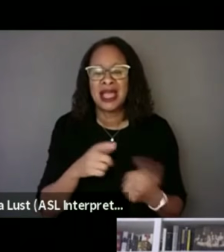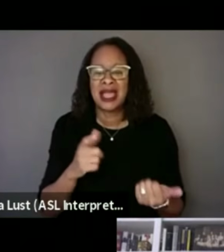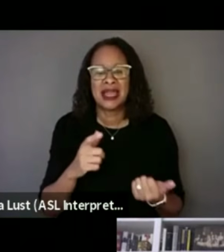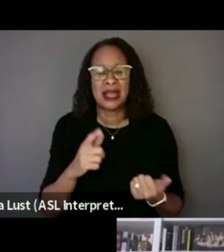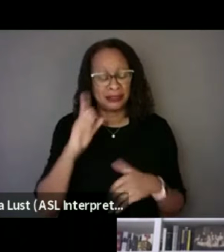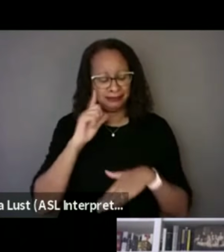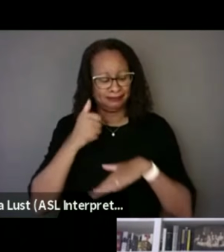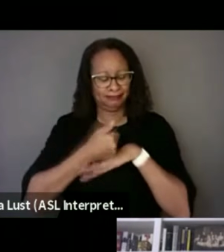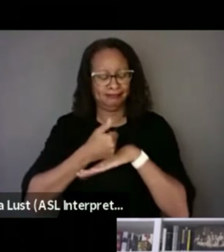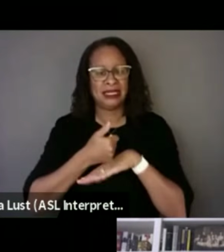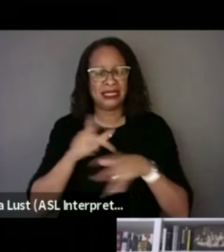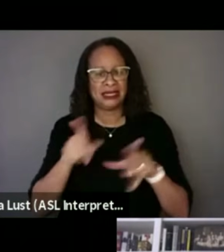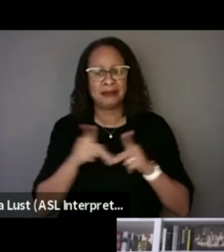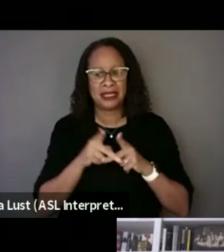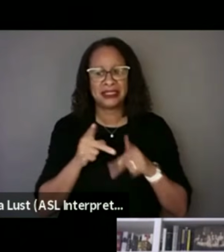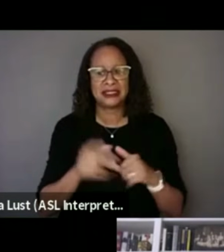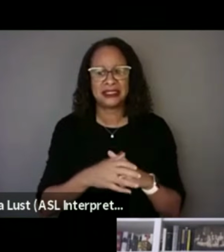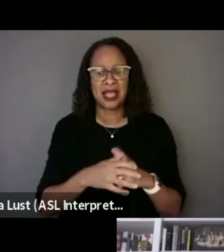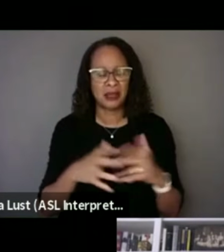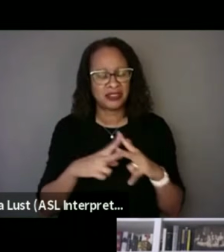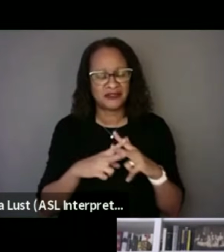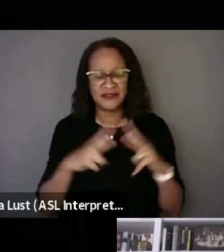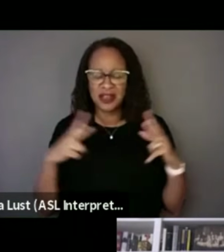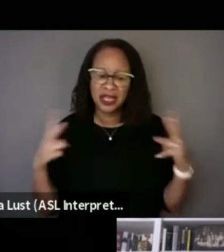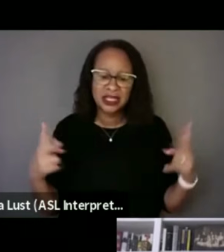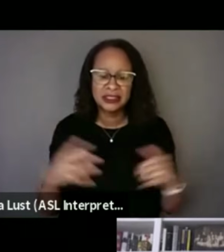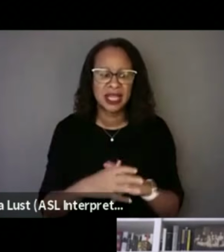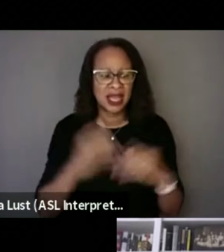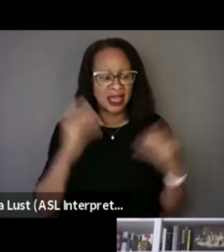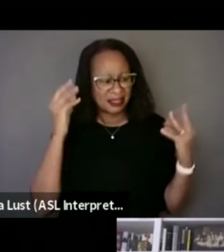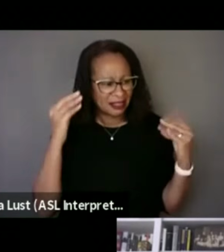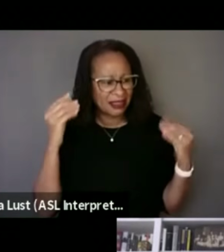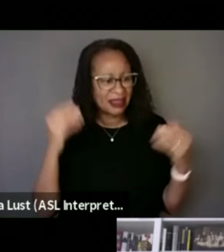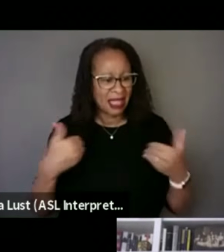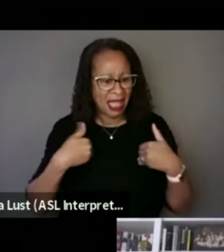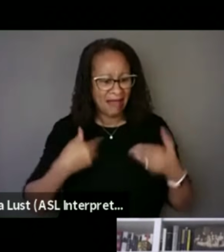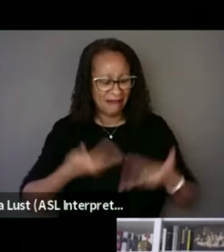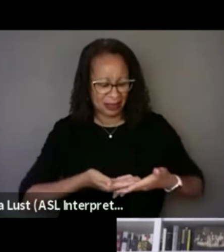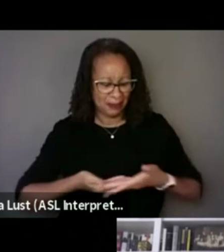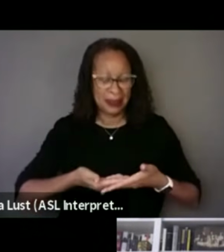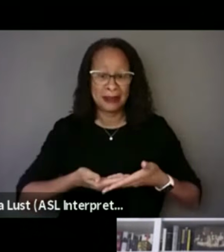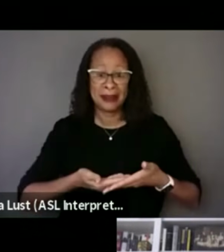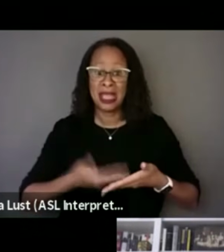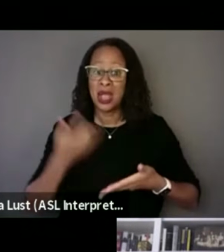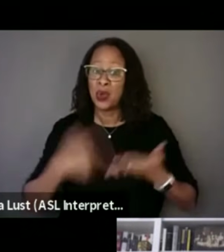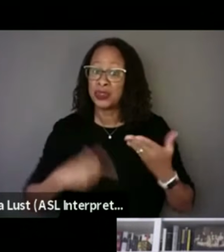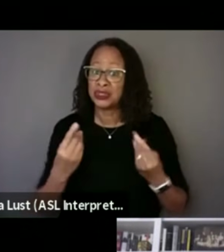of sort of those big profound thinking that having a small child does to you about like all of the beauty